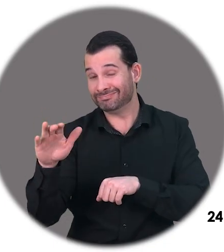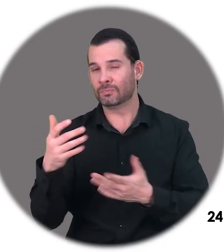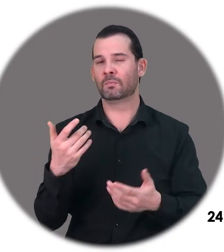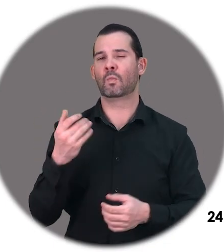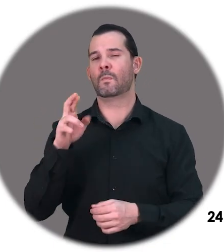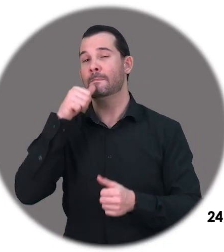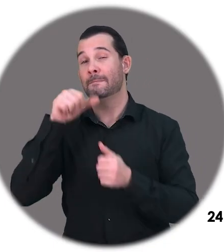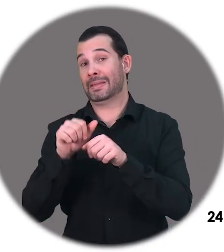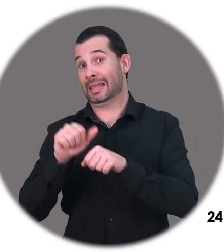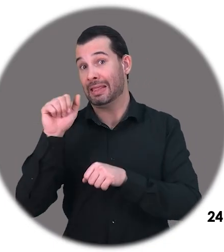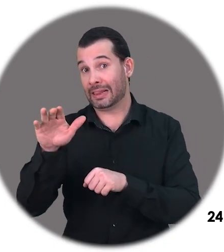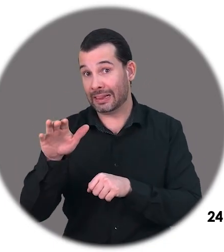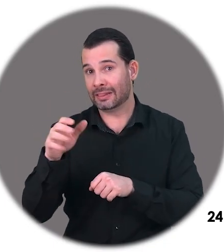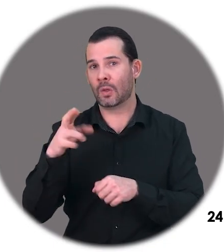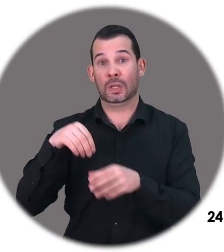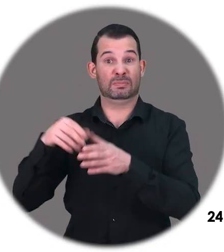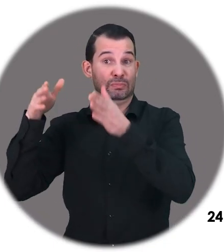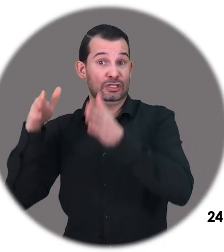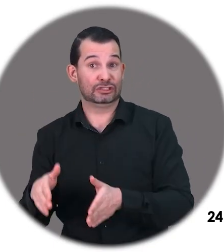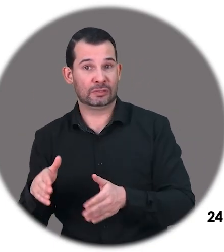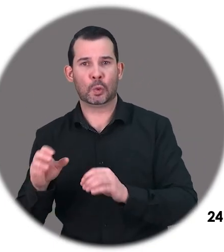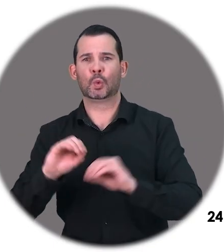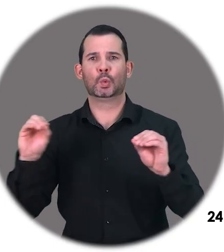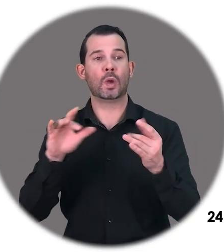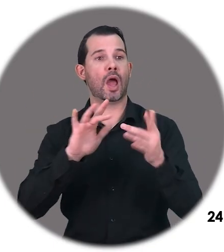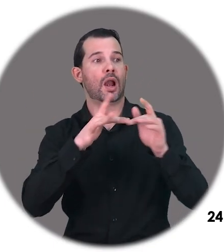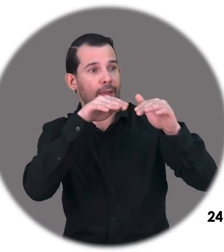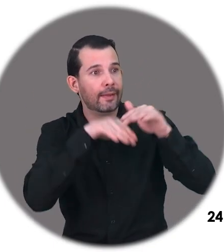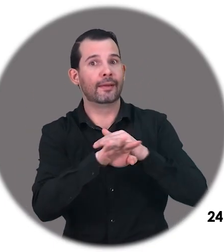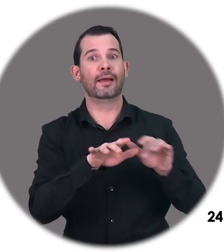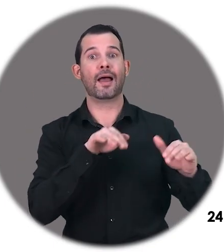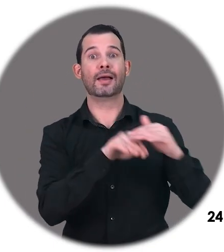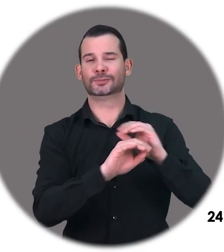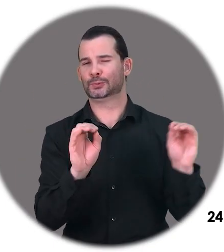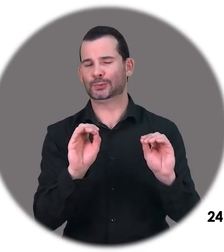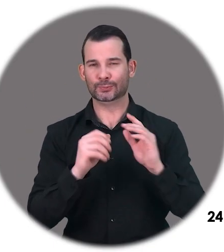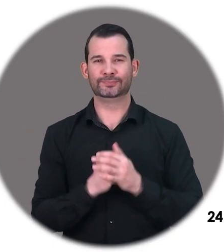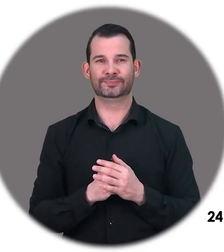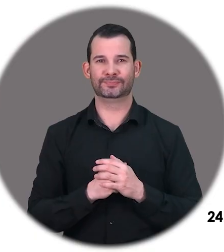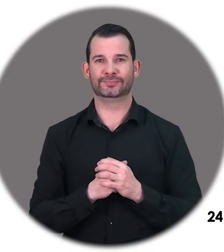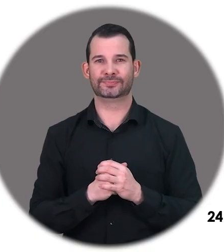fax or mail, or in-person, with no online access.